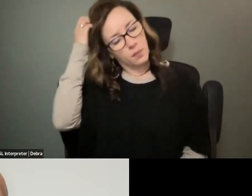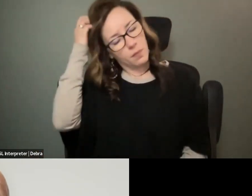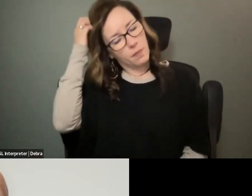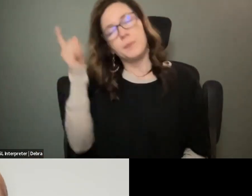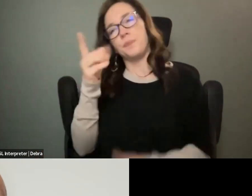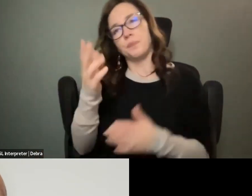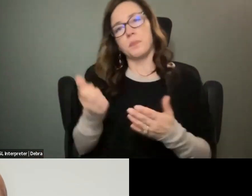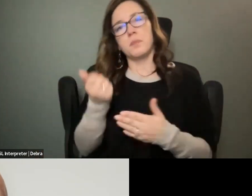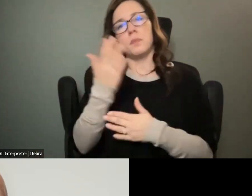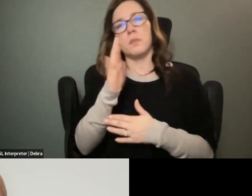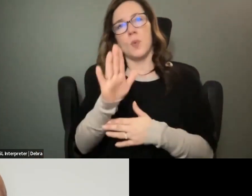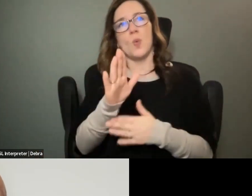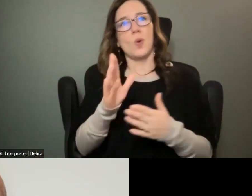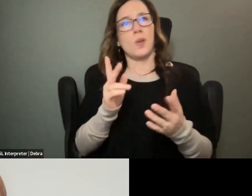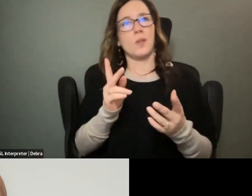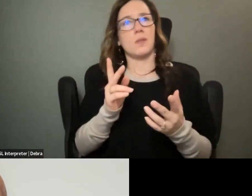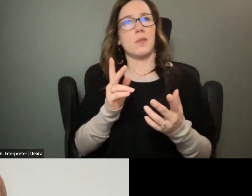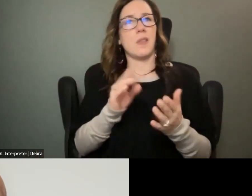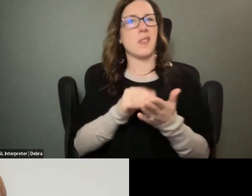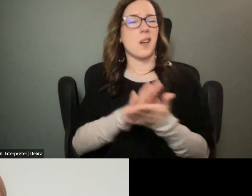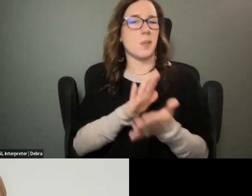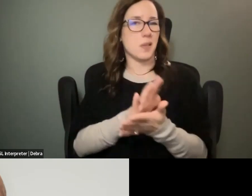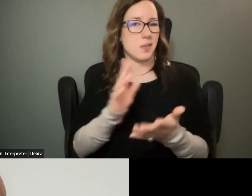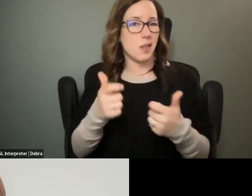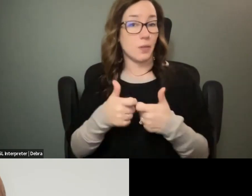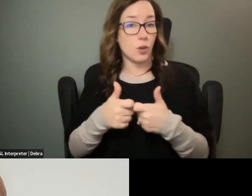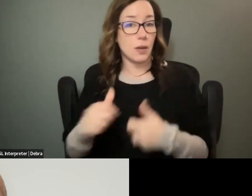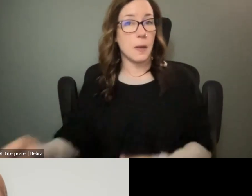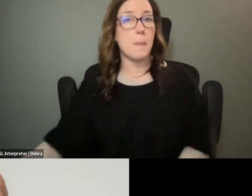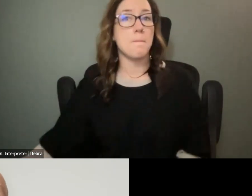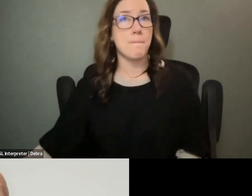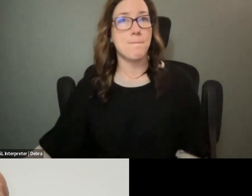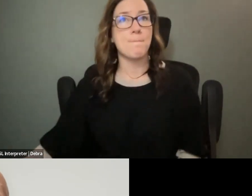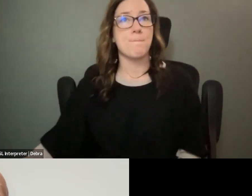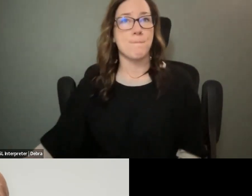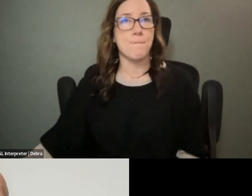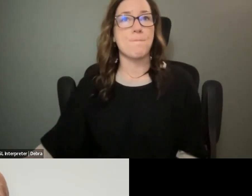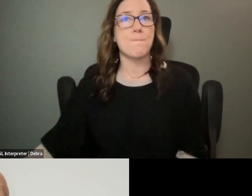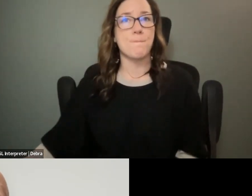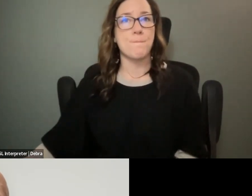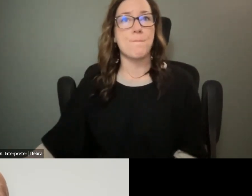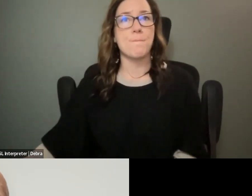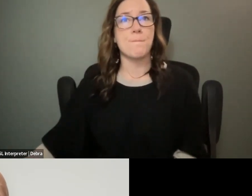your proposal and the documents electronically